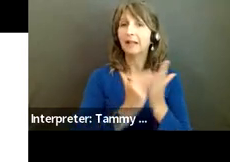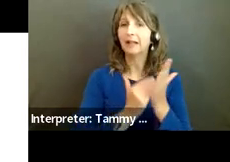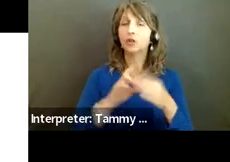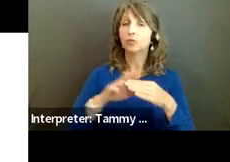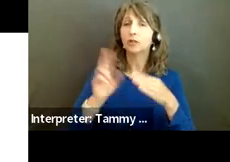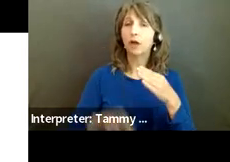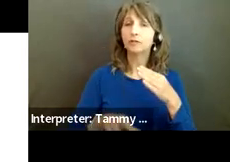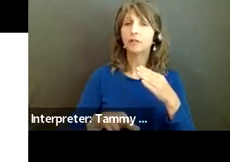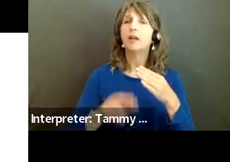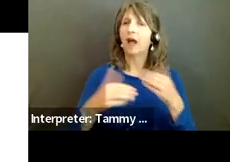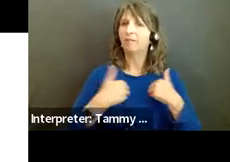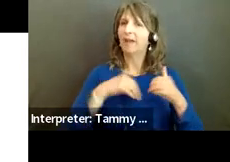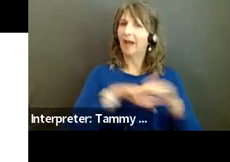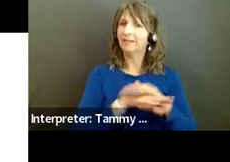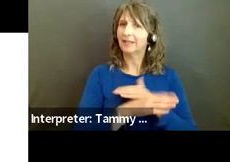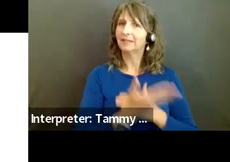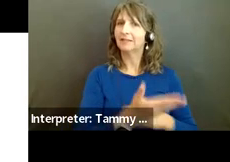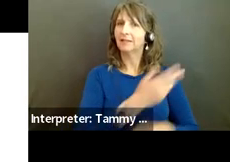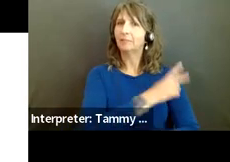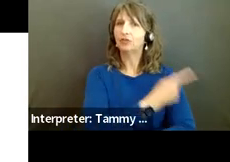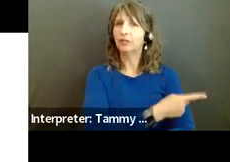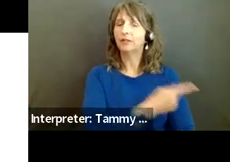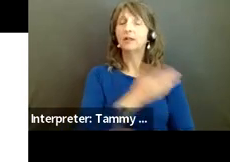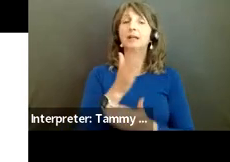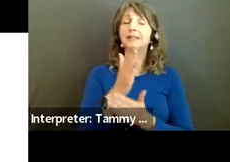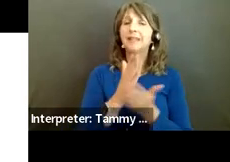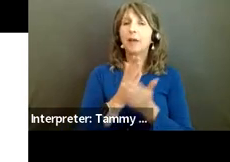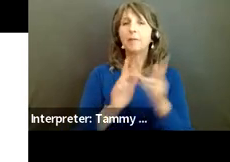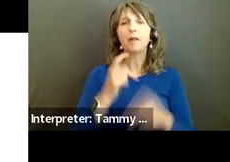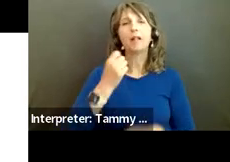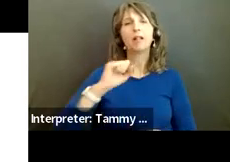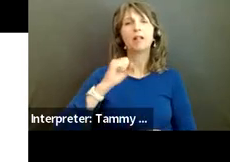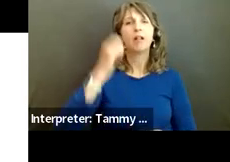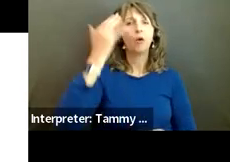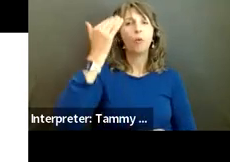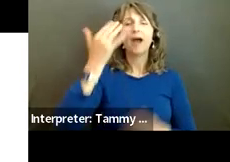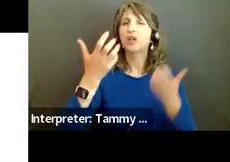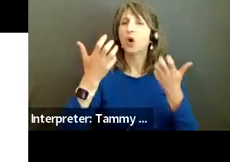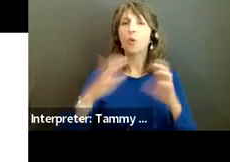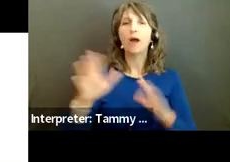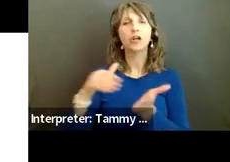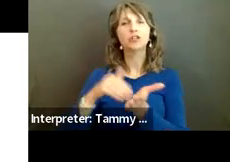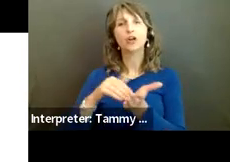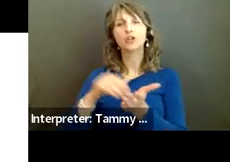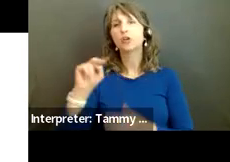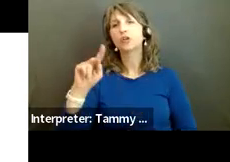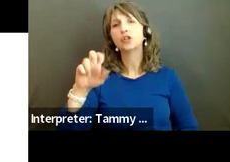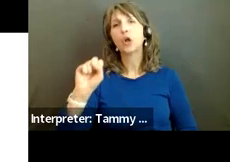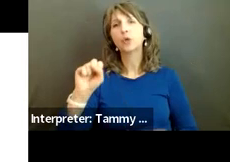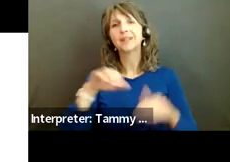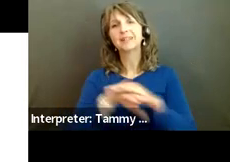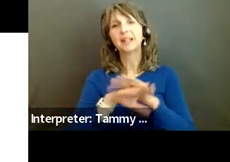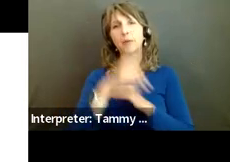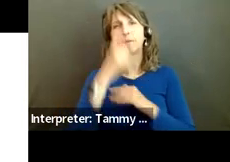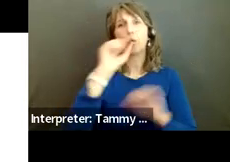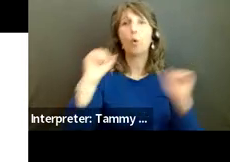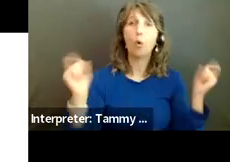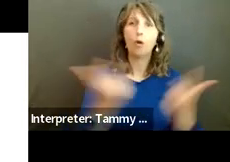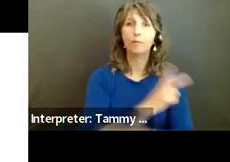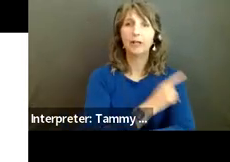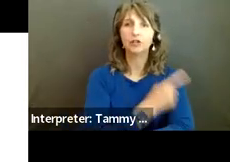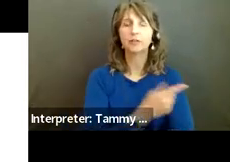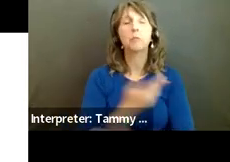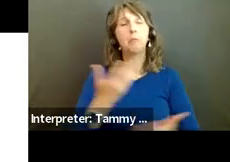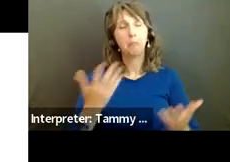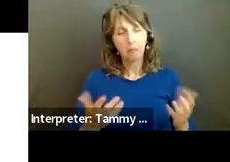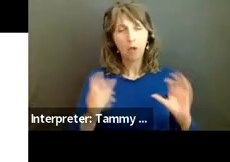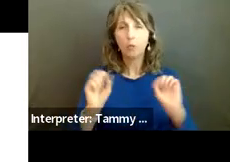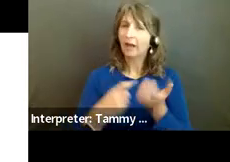Making the notes publicly accessible to all patients. And we can address that too, because I'm making the notes publicly accessible to all patients.